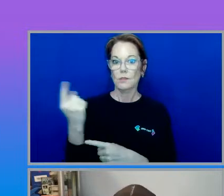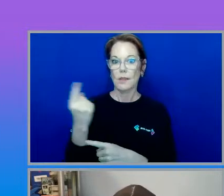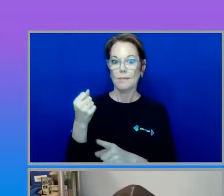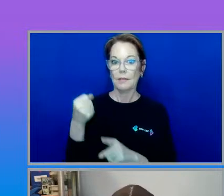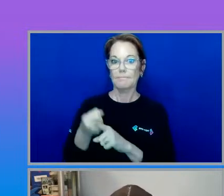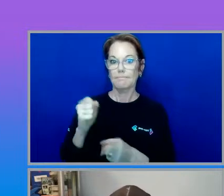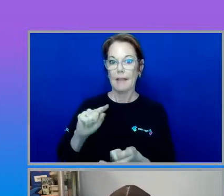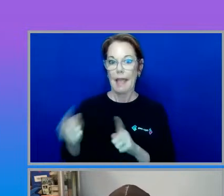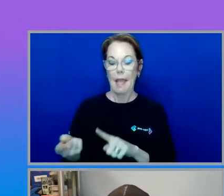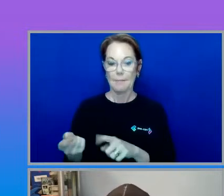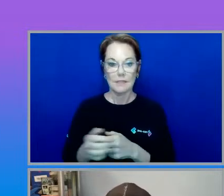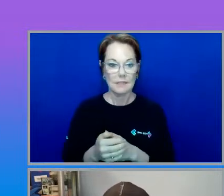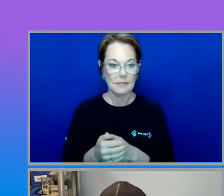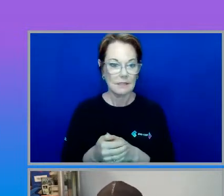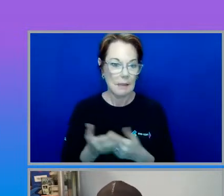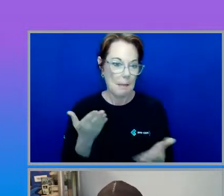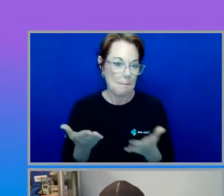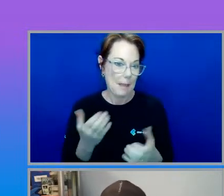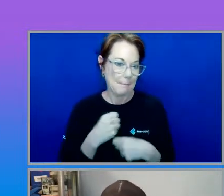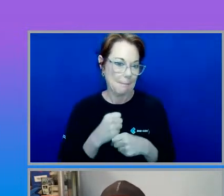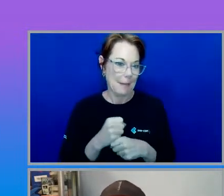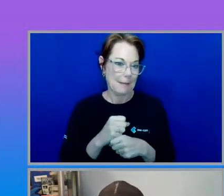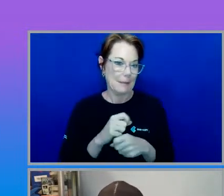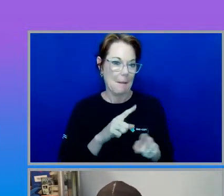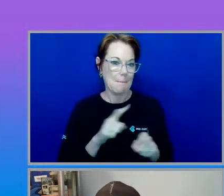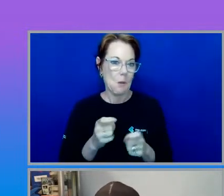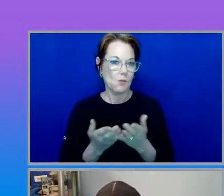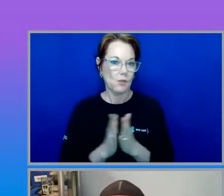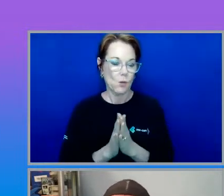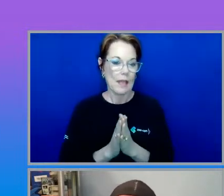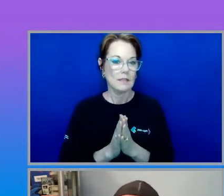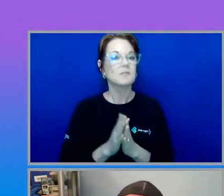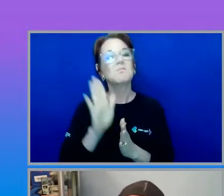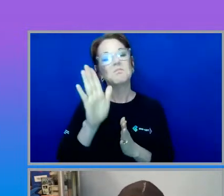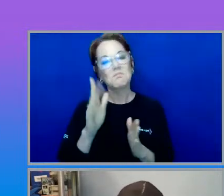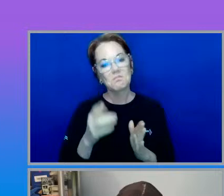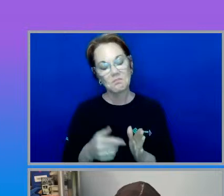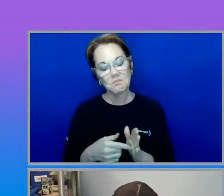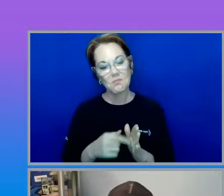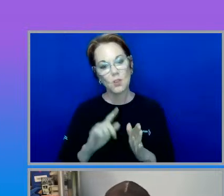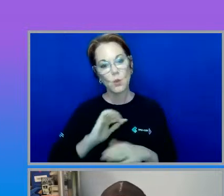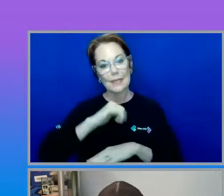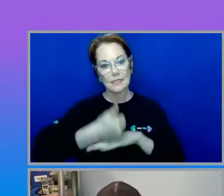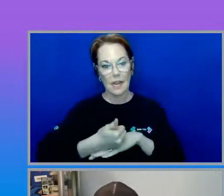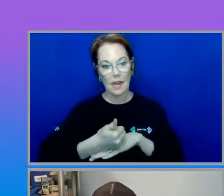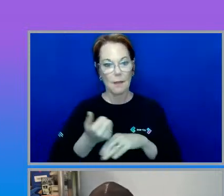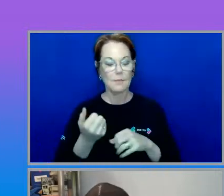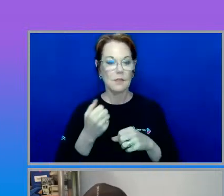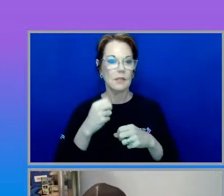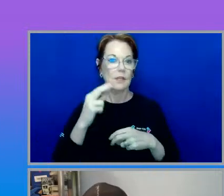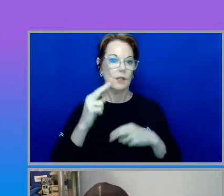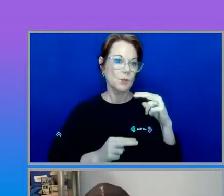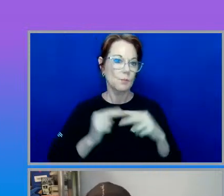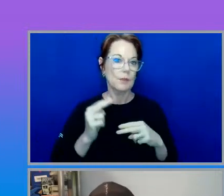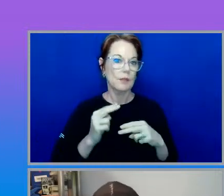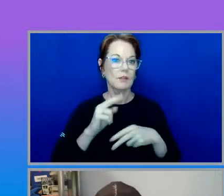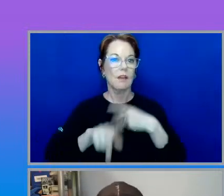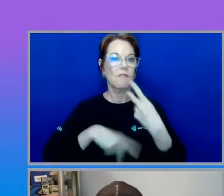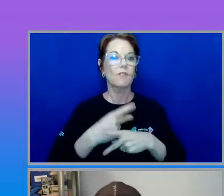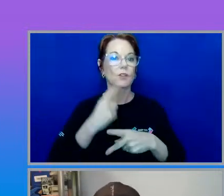a pull request. So, for example, you can set up an action to build a version of your website.